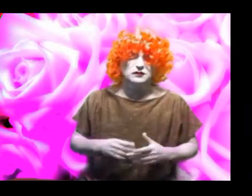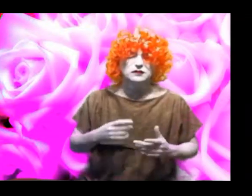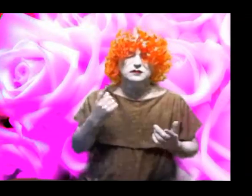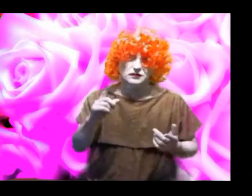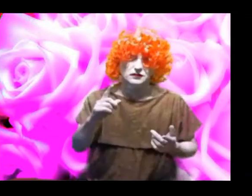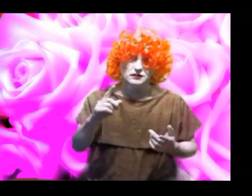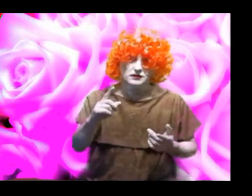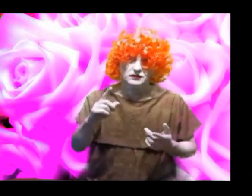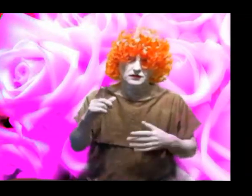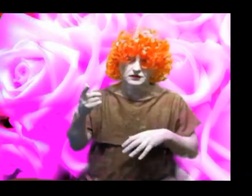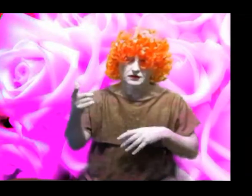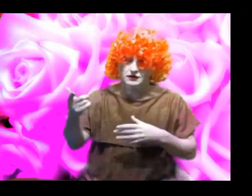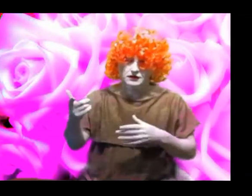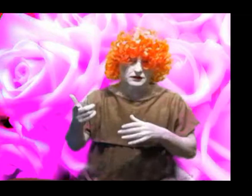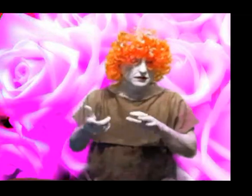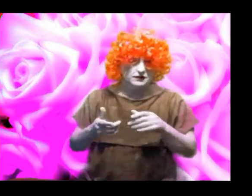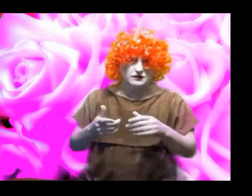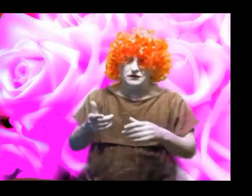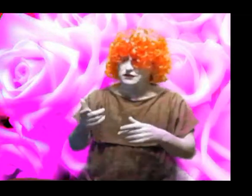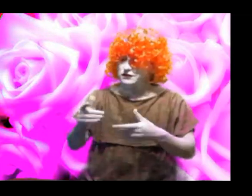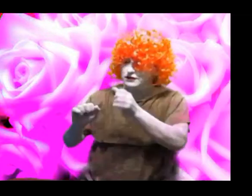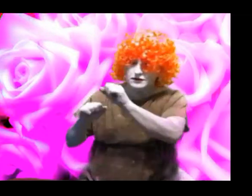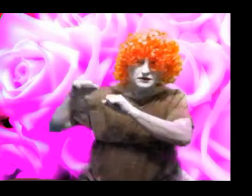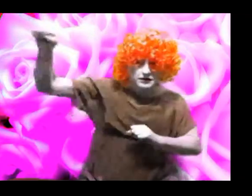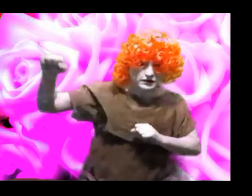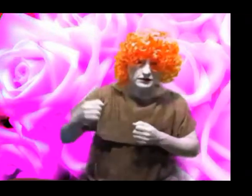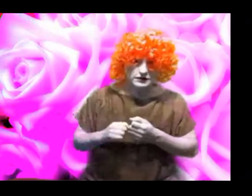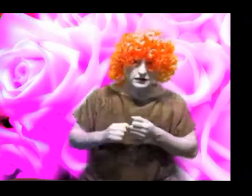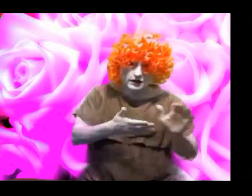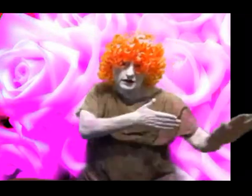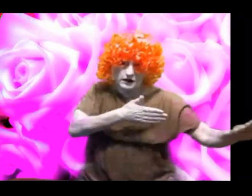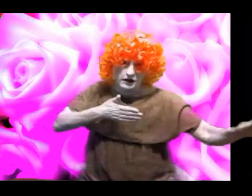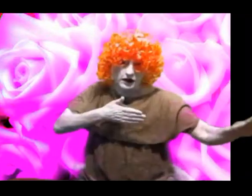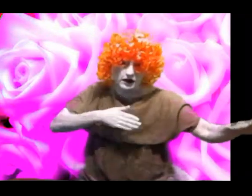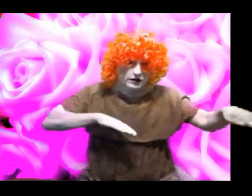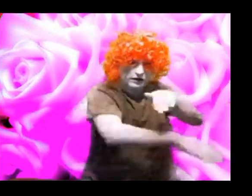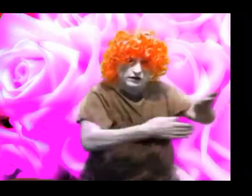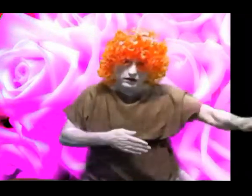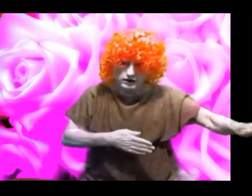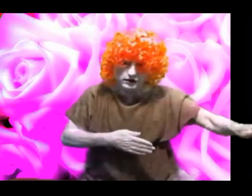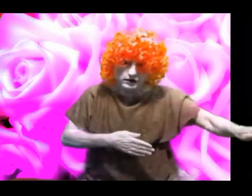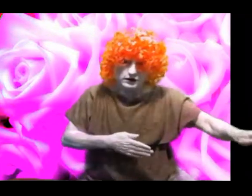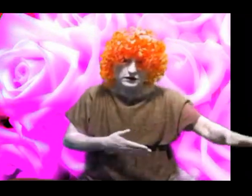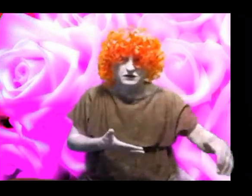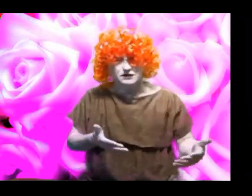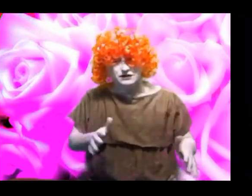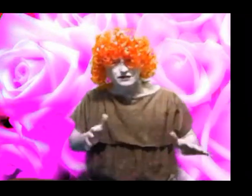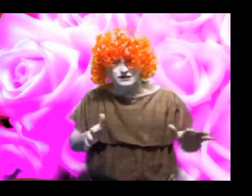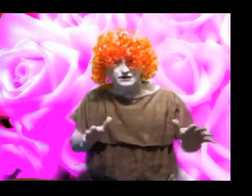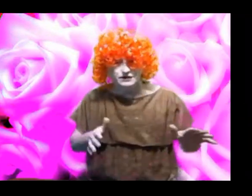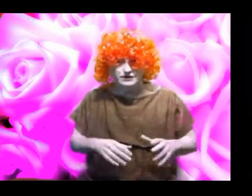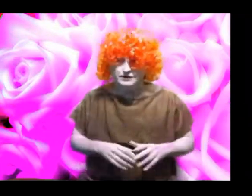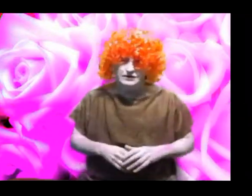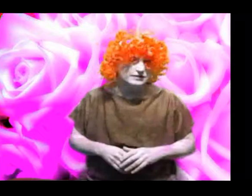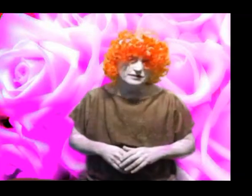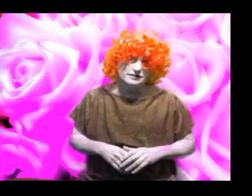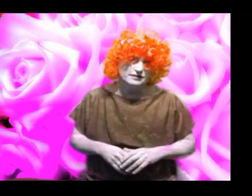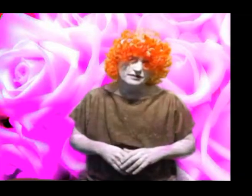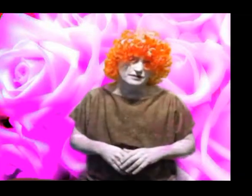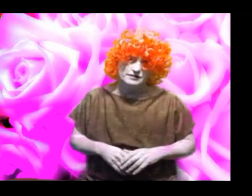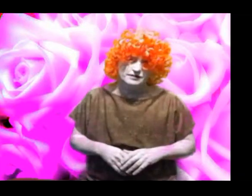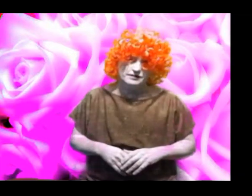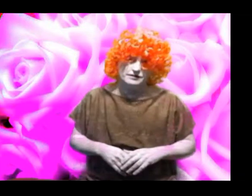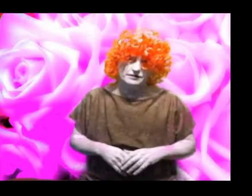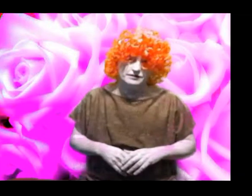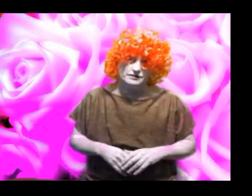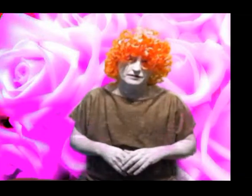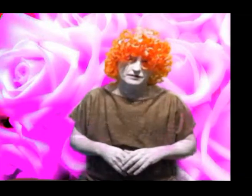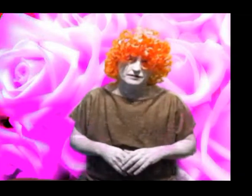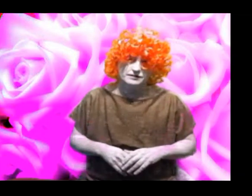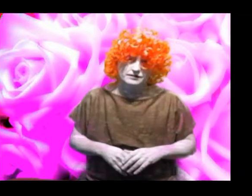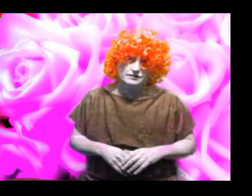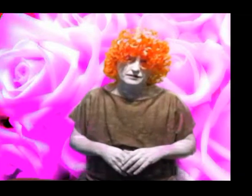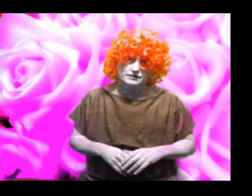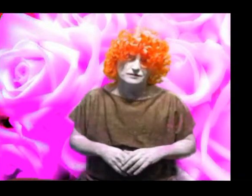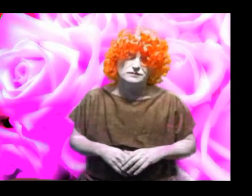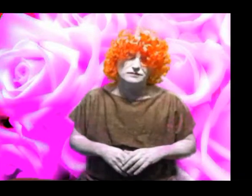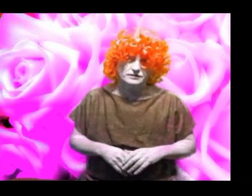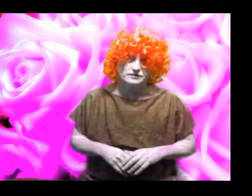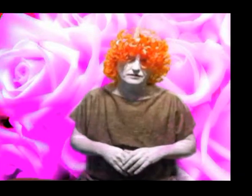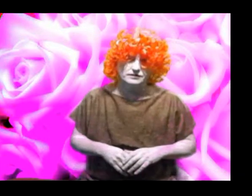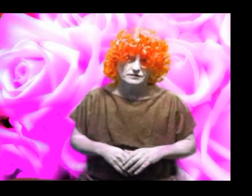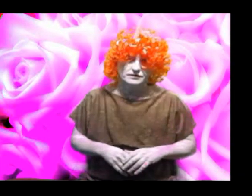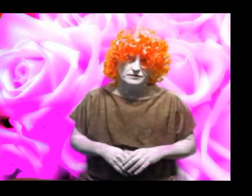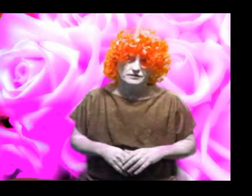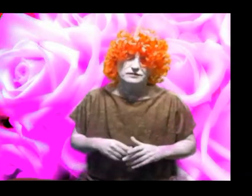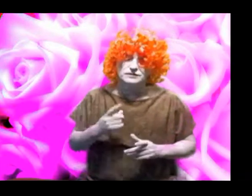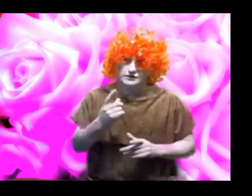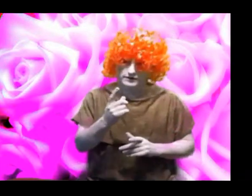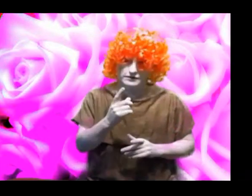Avoid fighting sports like boxing or jeet kune do.